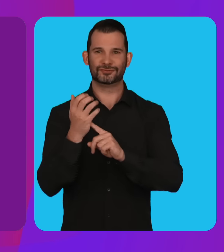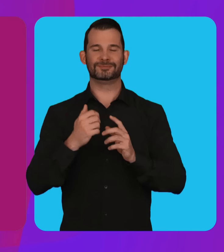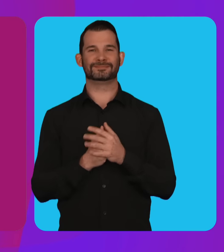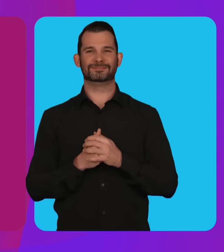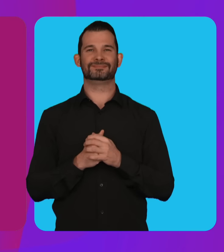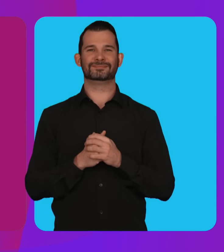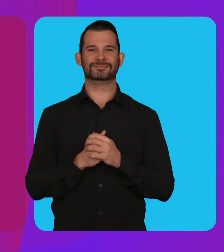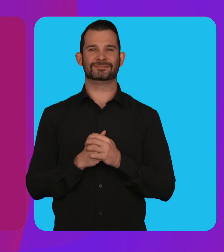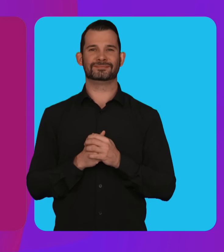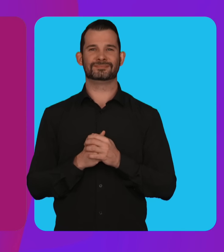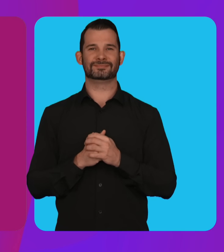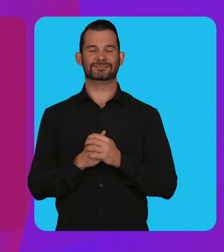[NON-ENGLISH SPEECH]